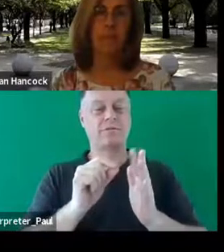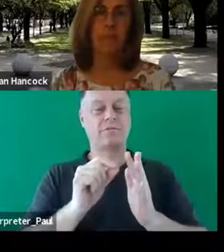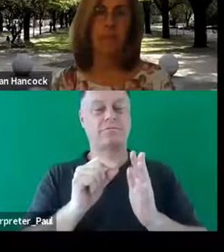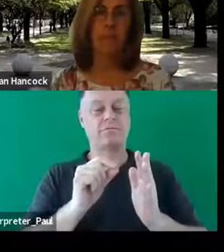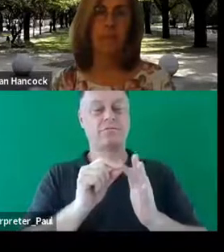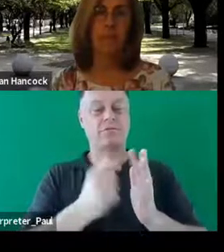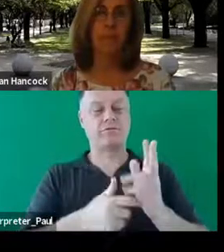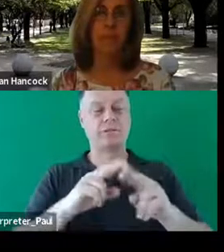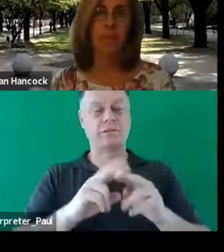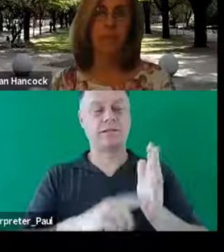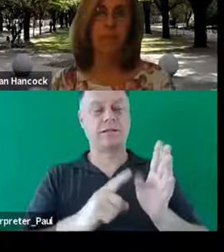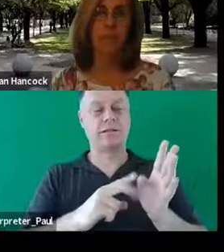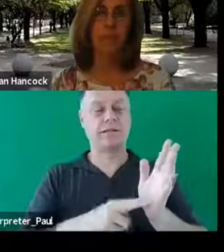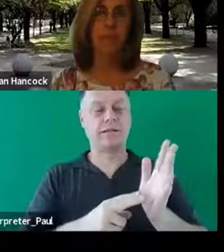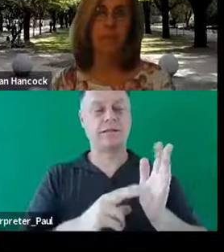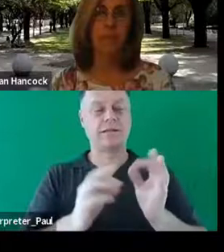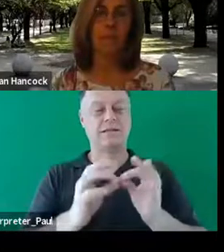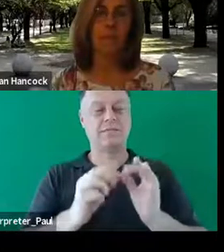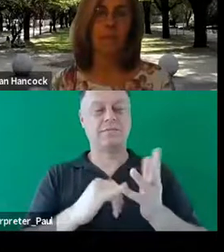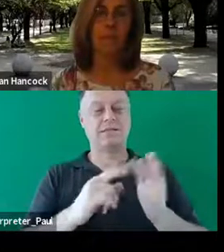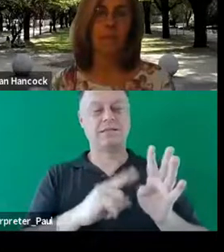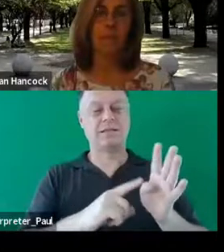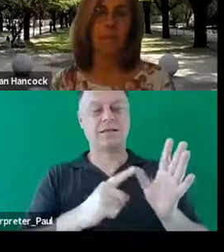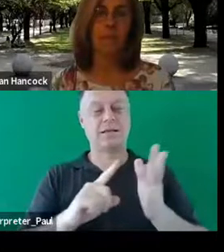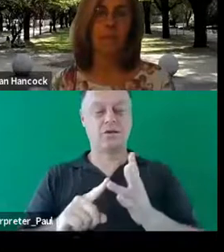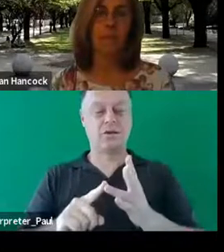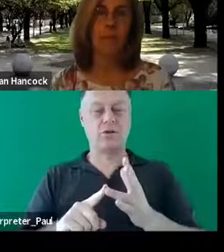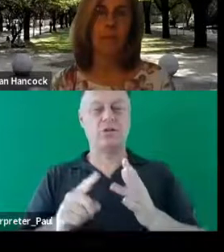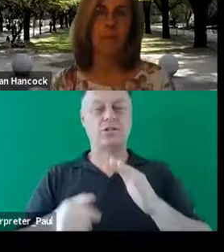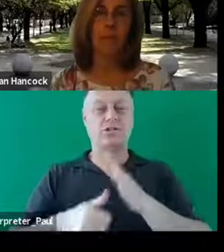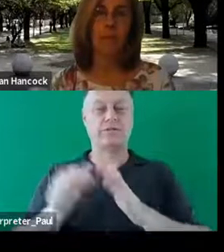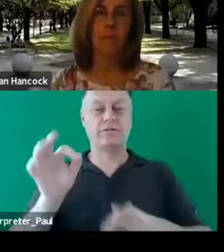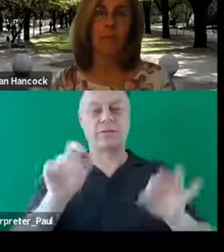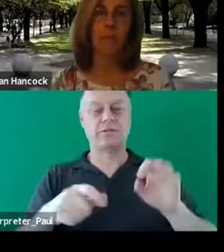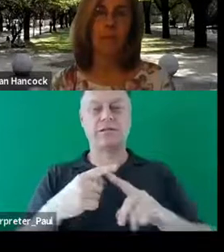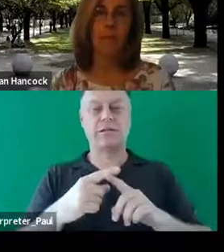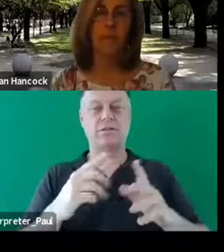who is the former chief scientist and 2015 Western Australian of the year to help with this